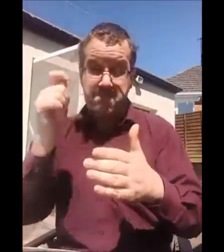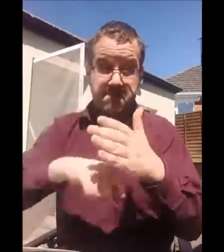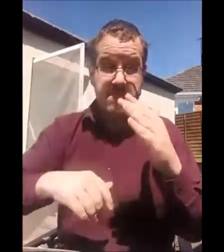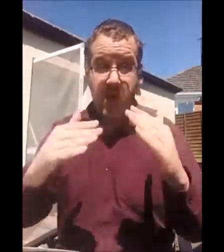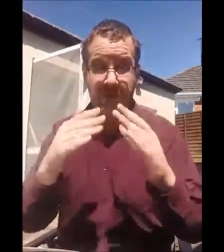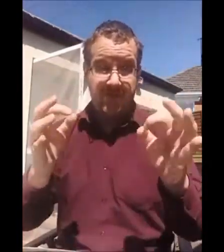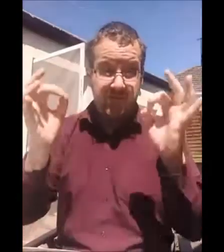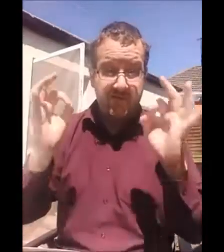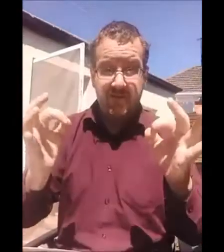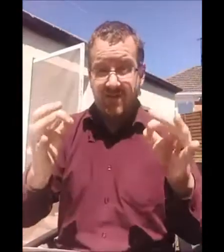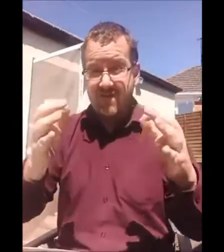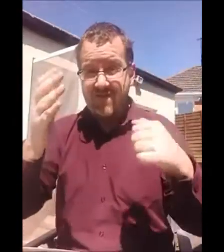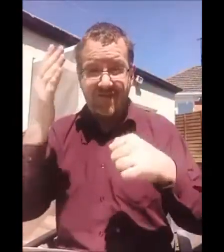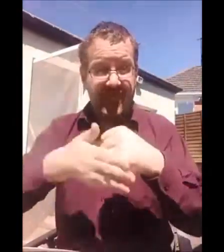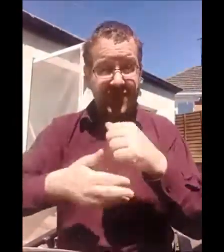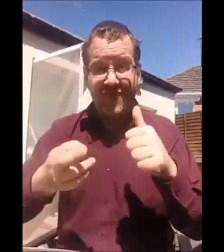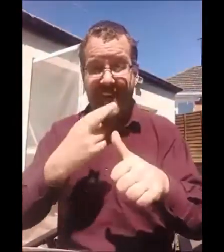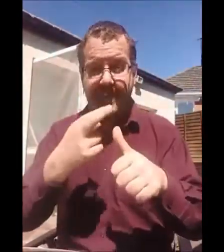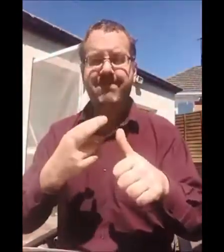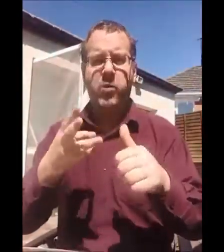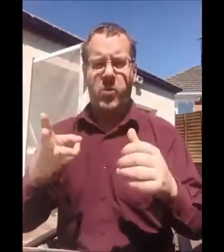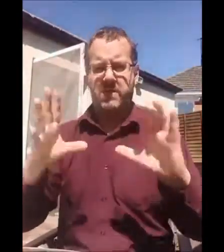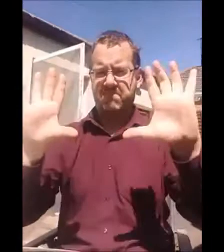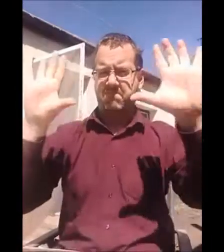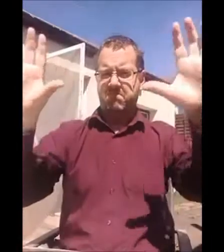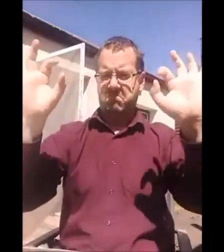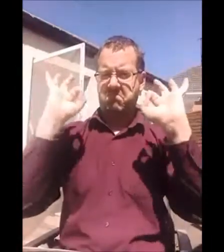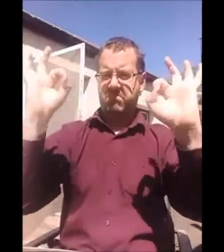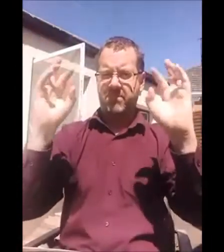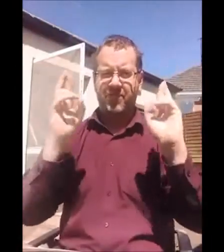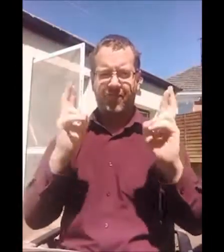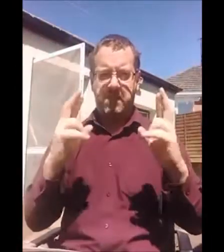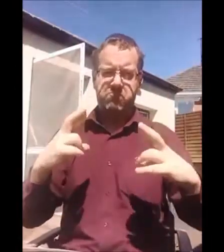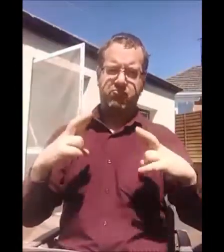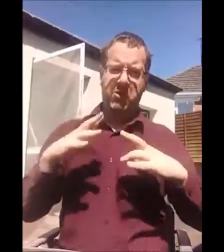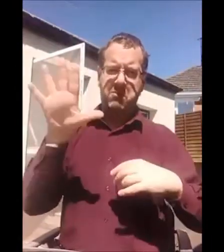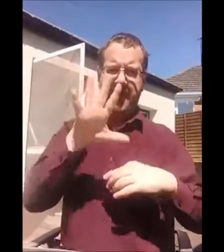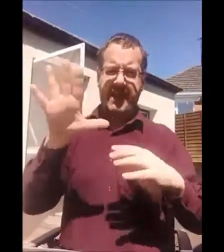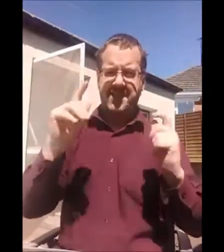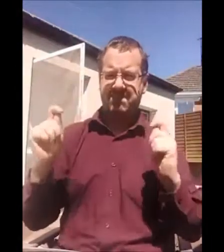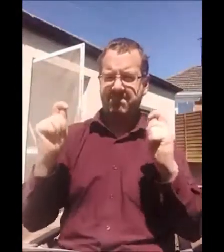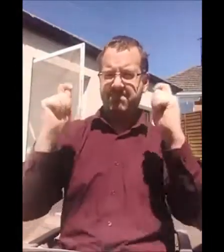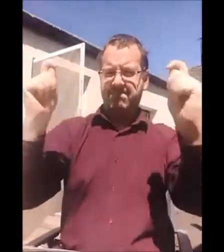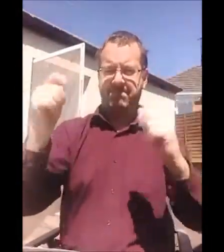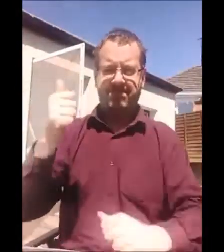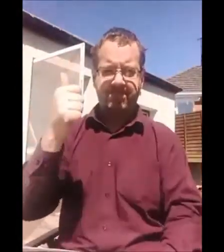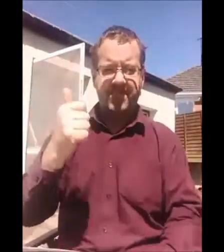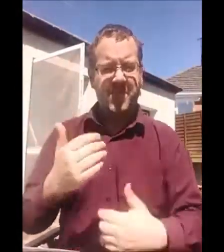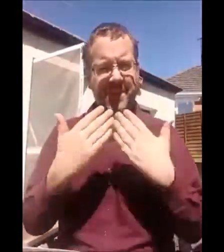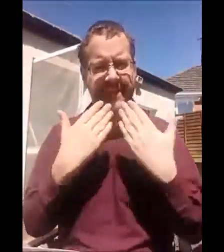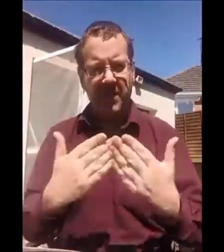But once we buy a house of our own and everything's ready, I'm going to put it in a pride of place somewhere in the new home.